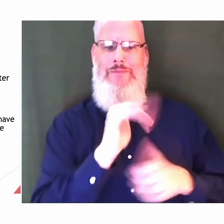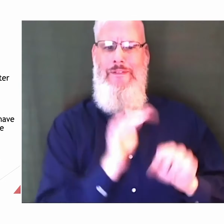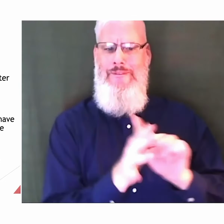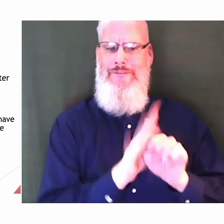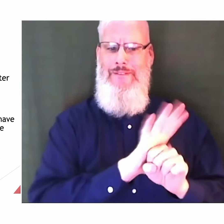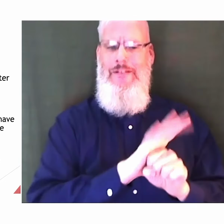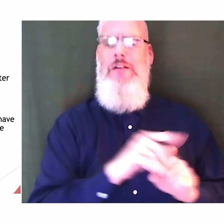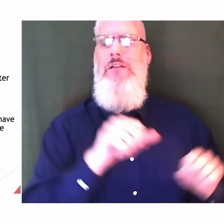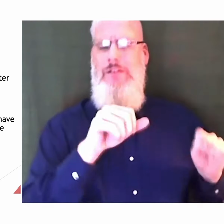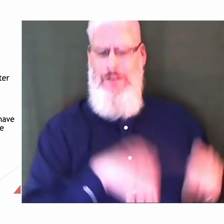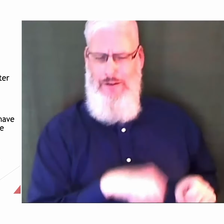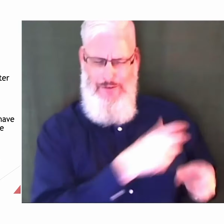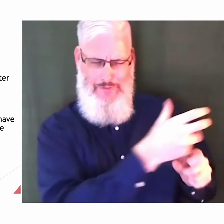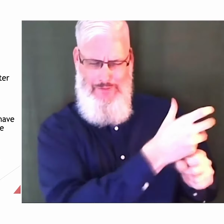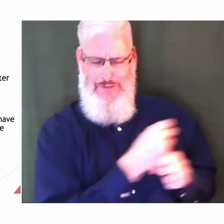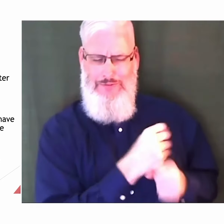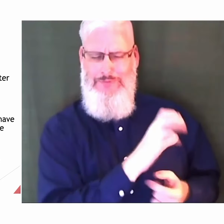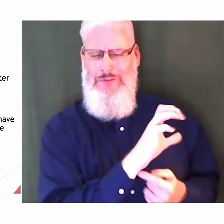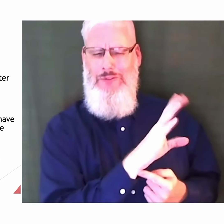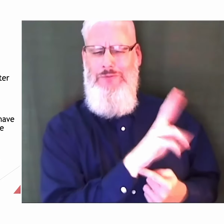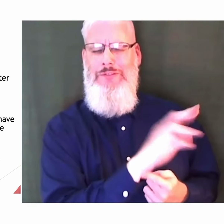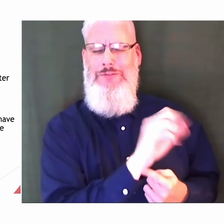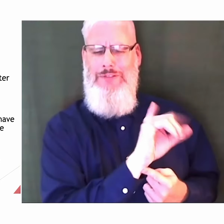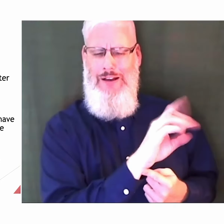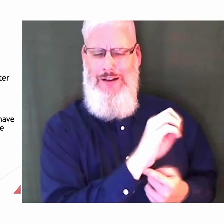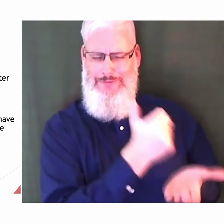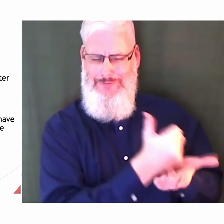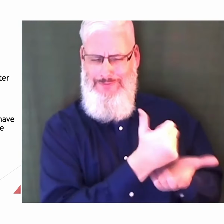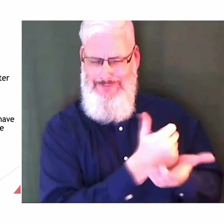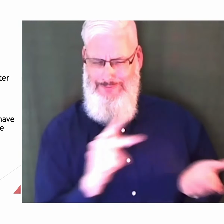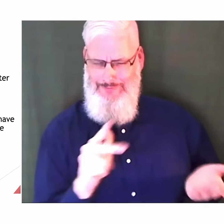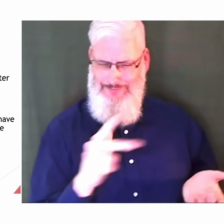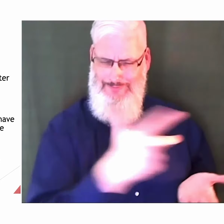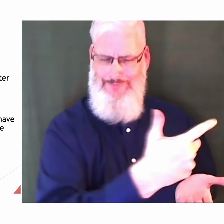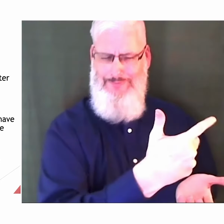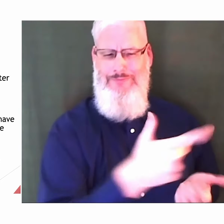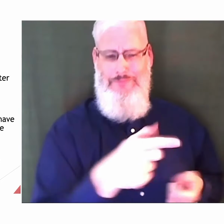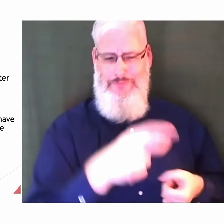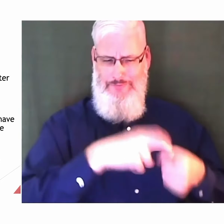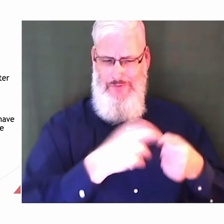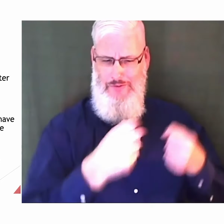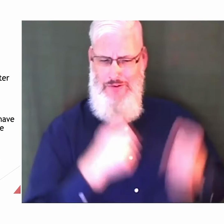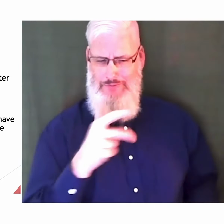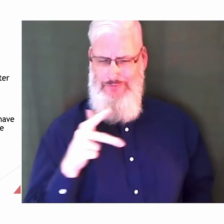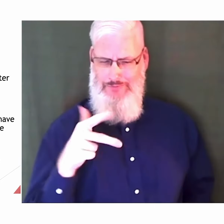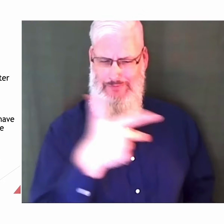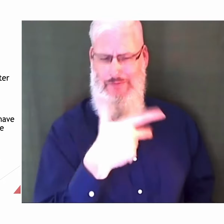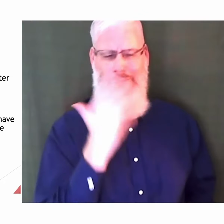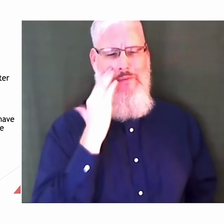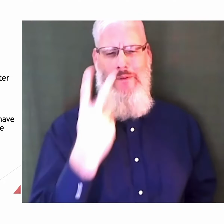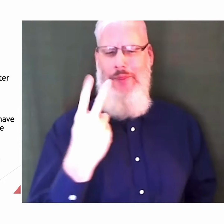Curbside Voting means two poll workers will bring the ballot to your car so you can vote.